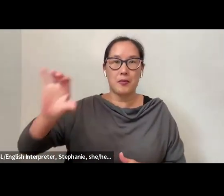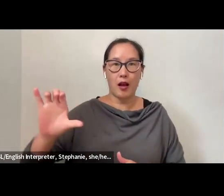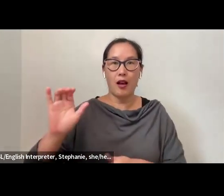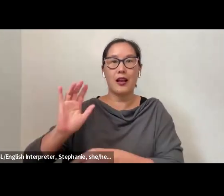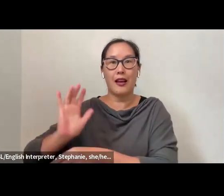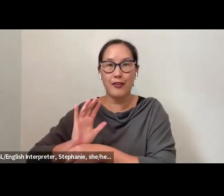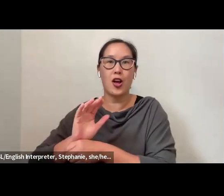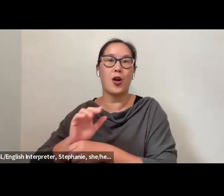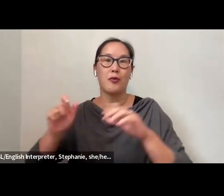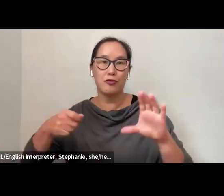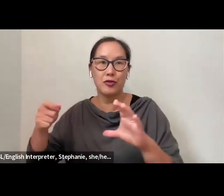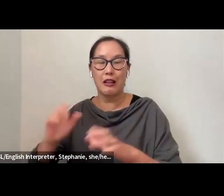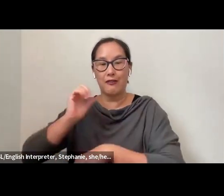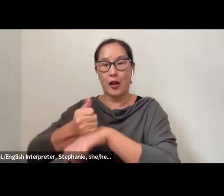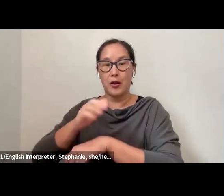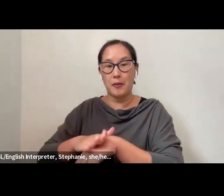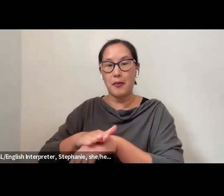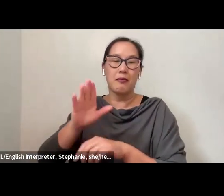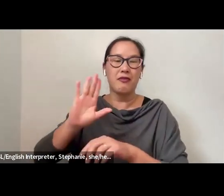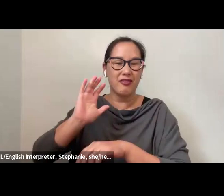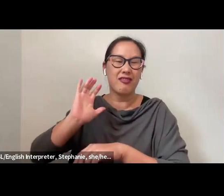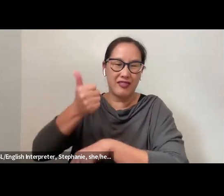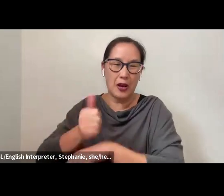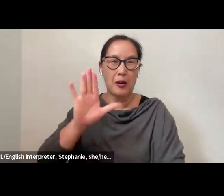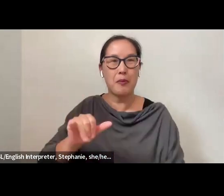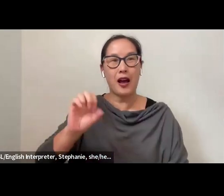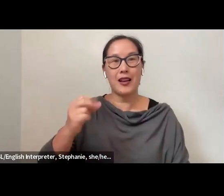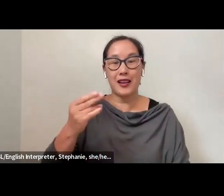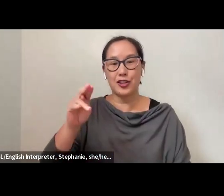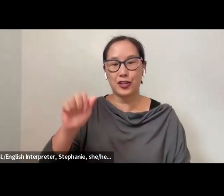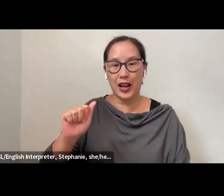This panel featuring Malak AlSayyad and Jason DaSilva